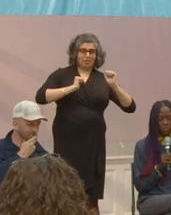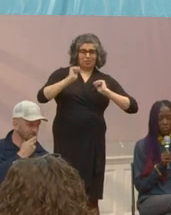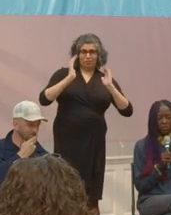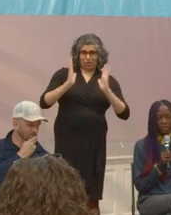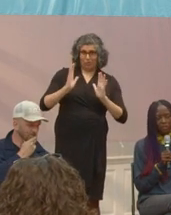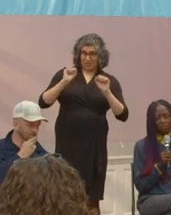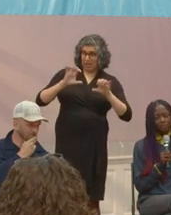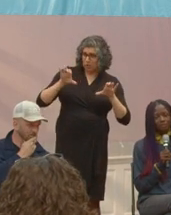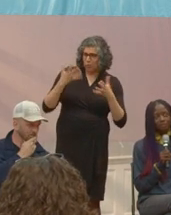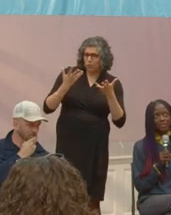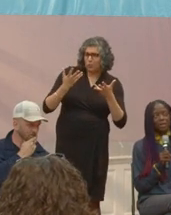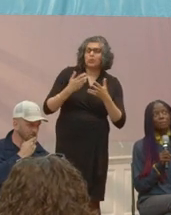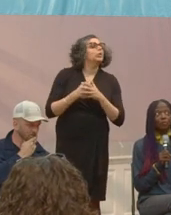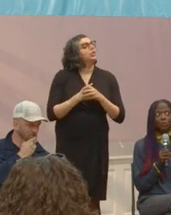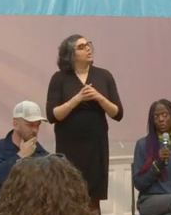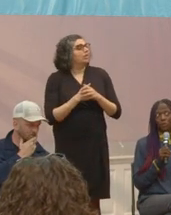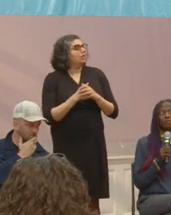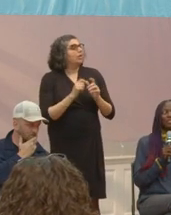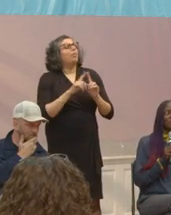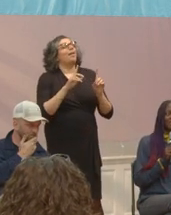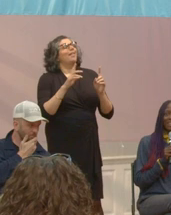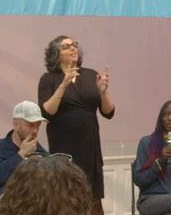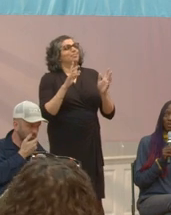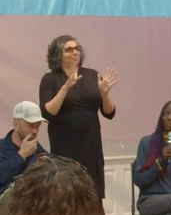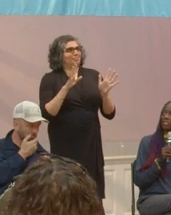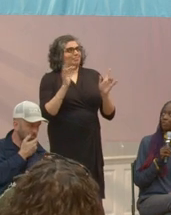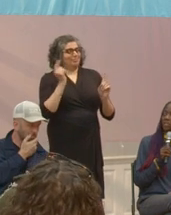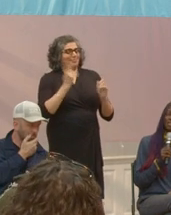to do. But what was so beautiful to me is that across the weeks